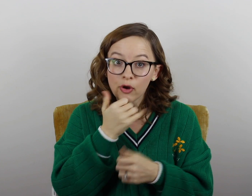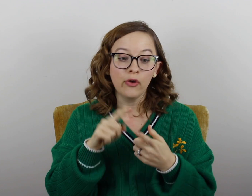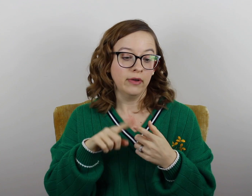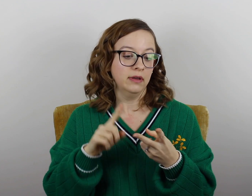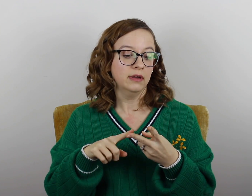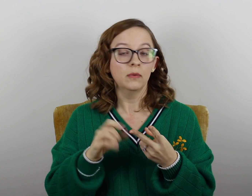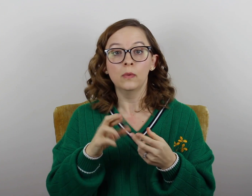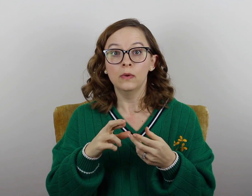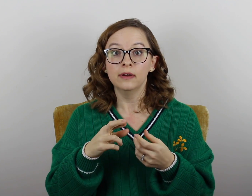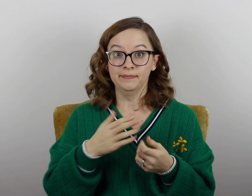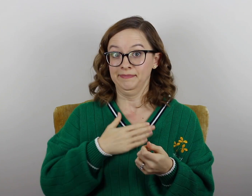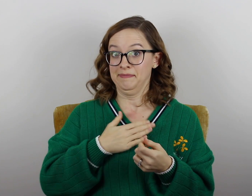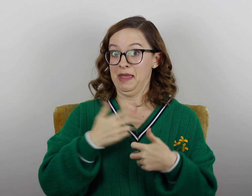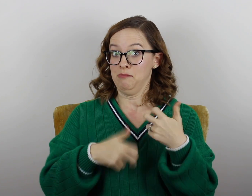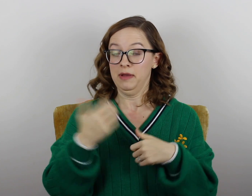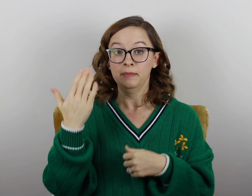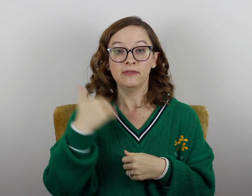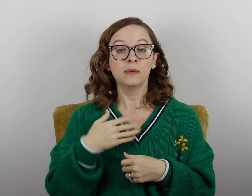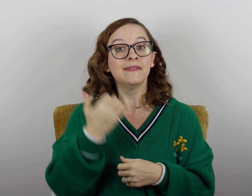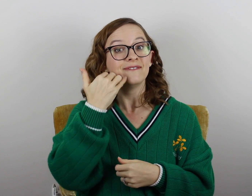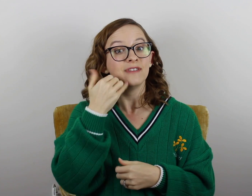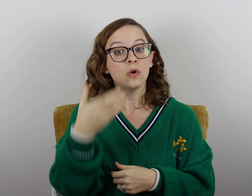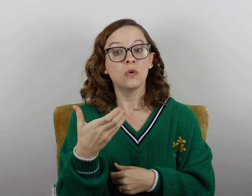Things like typing incorrectly, or for example one of the issues I had